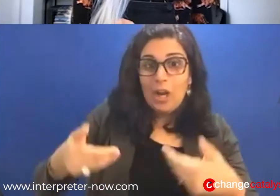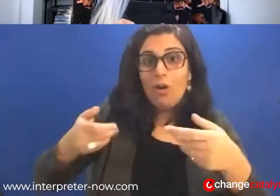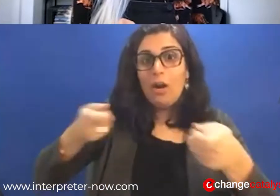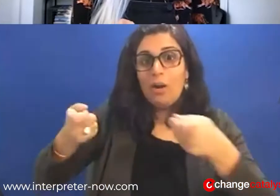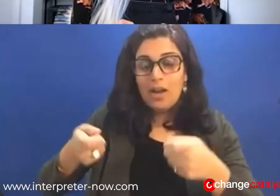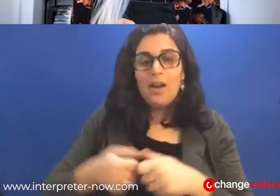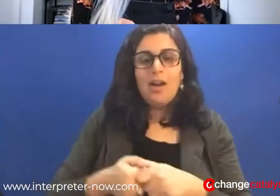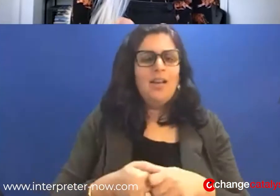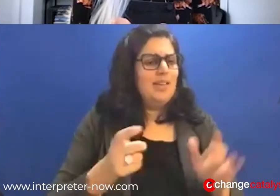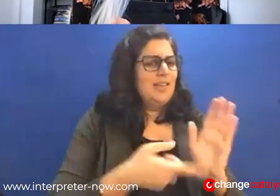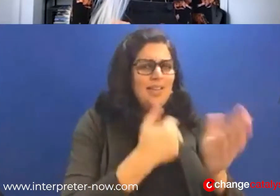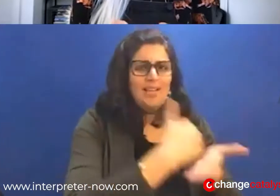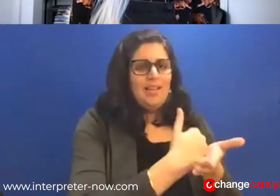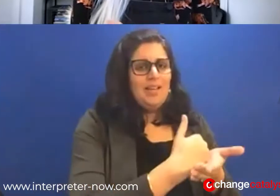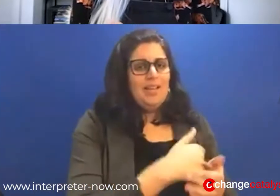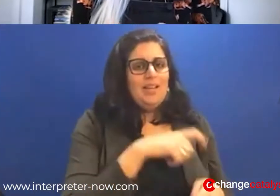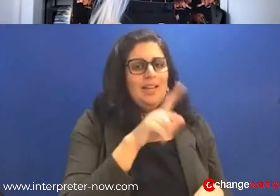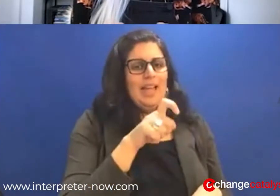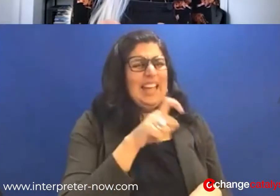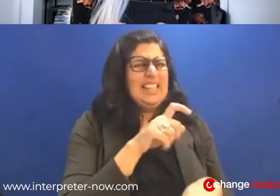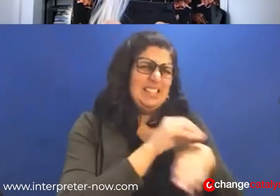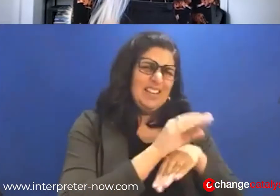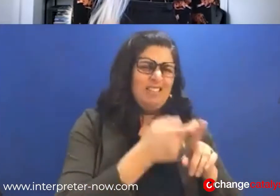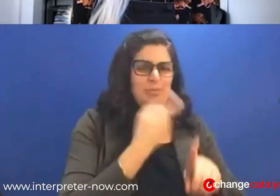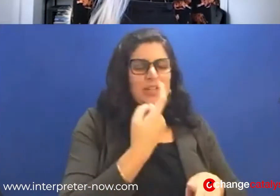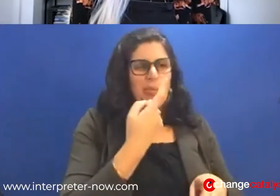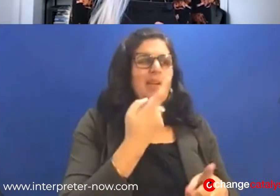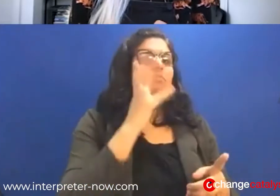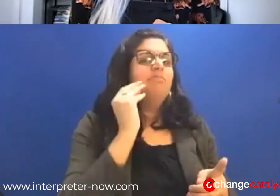But sometimes the help is even just like, I needed advice on this situation from someone who's been in it before.